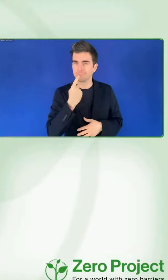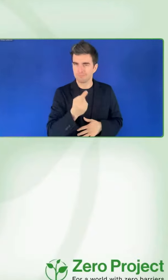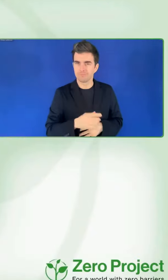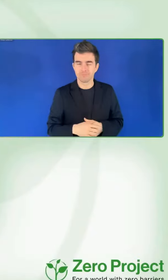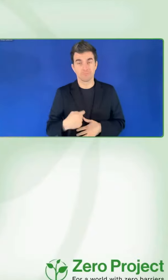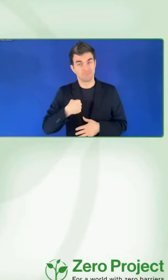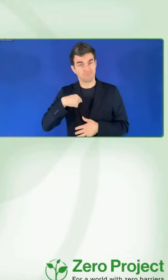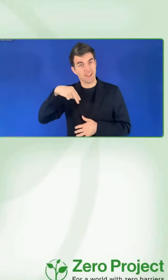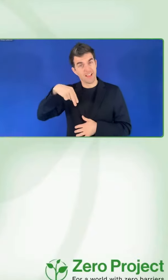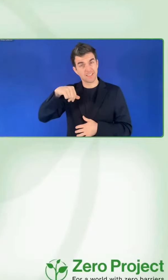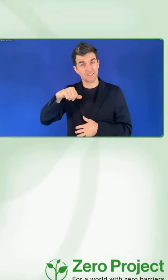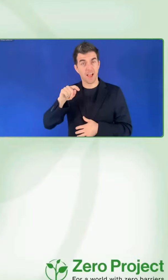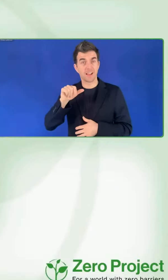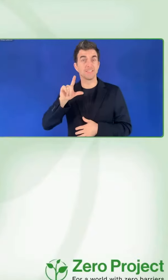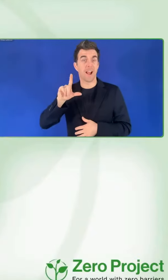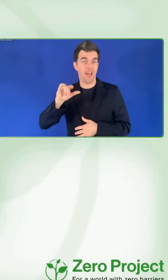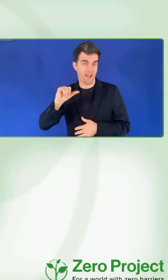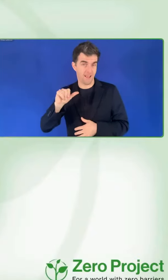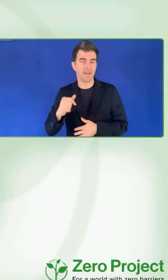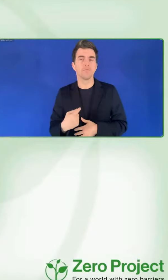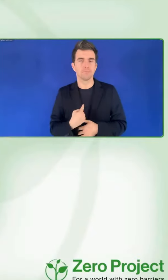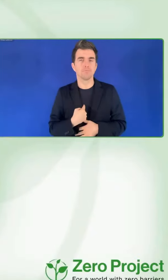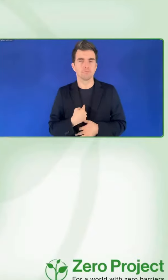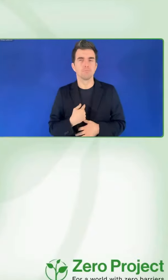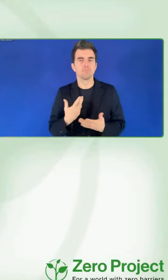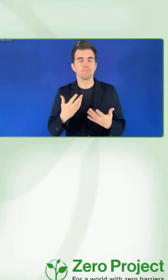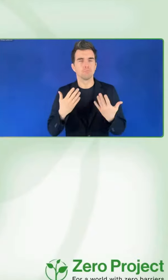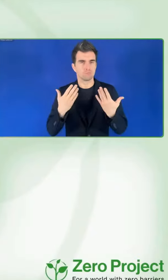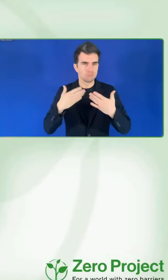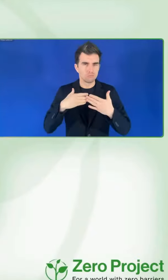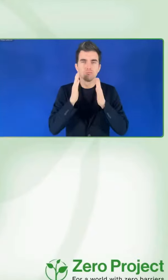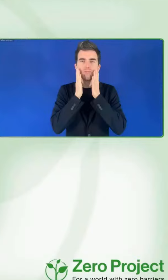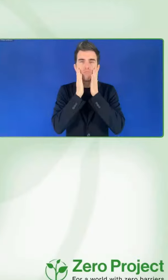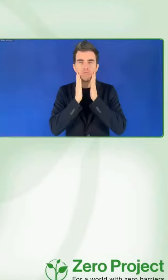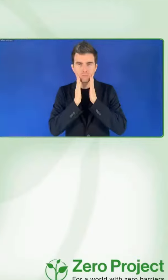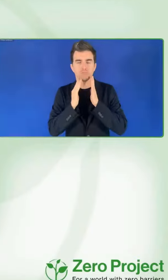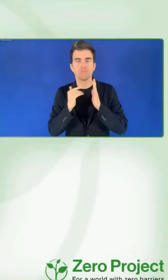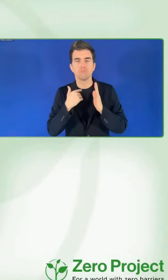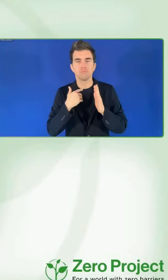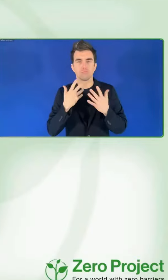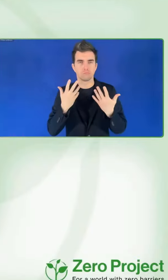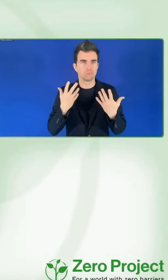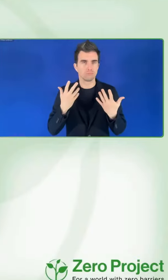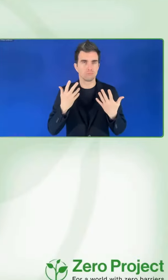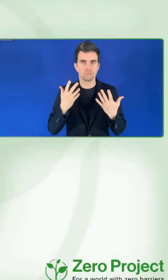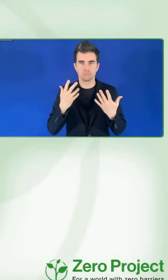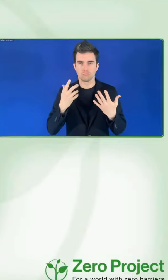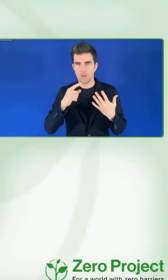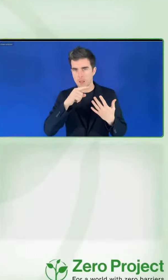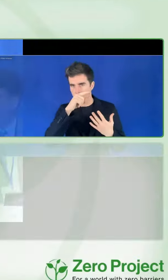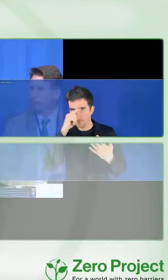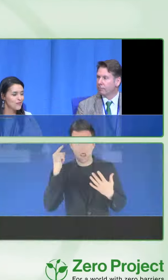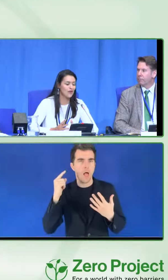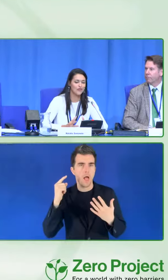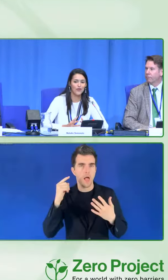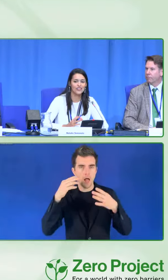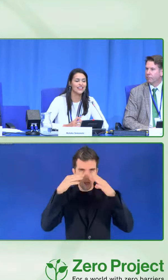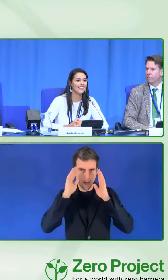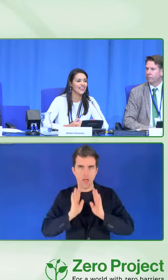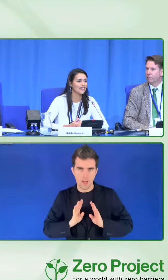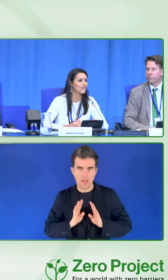It is an inclusive photo exhibition in Vienna, and is free of charge.